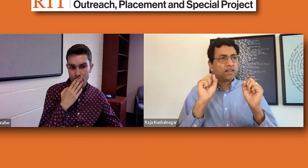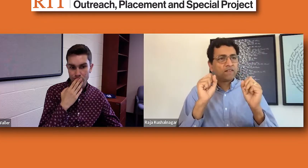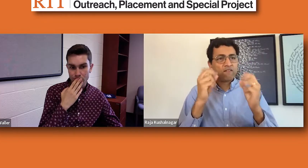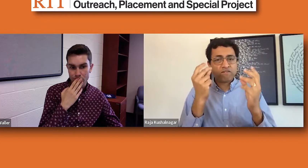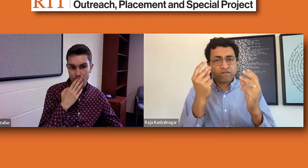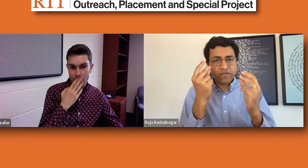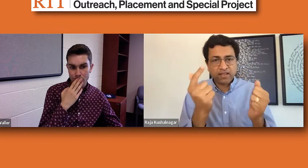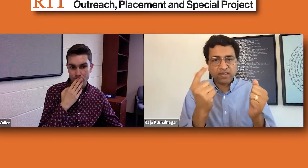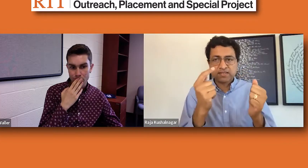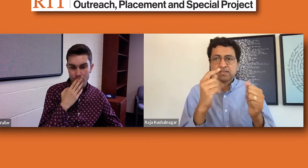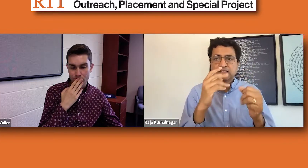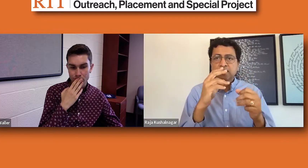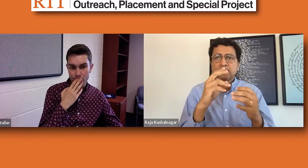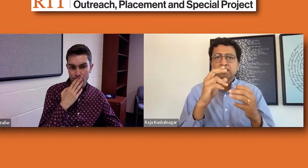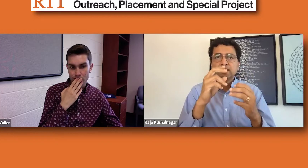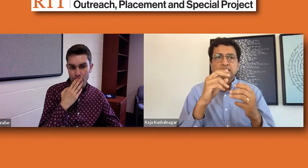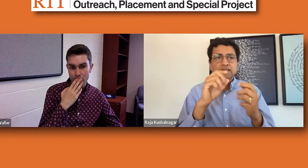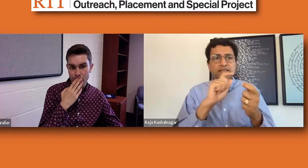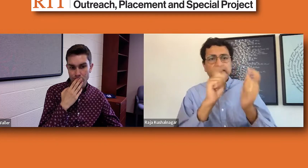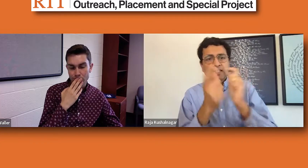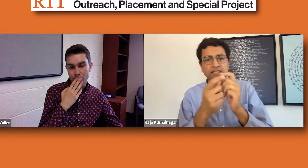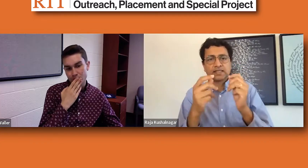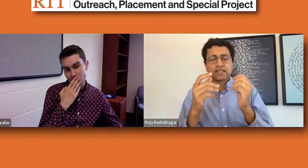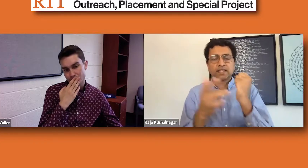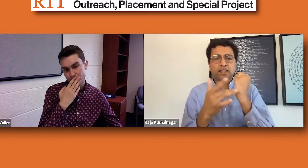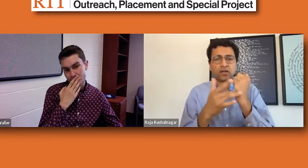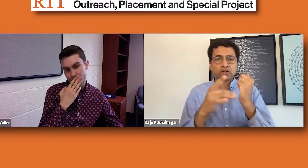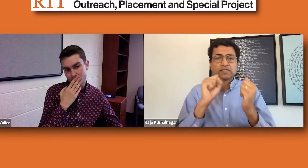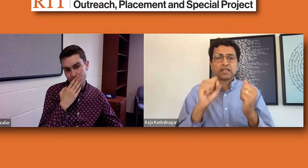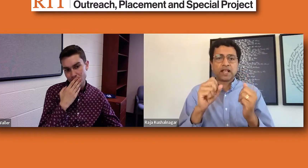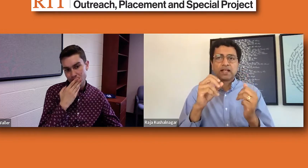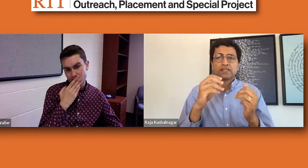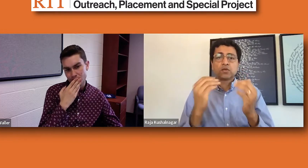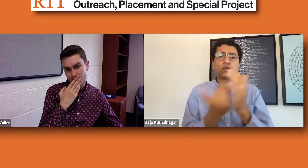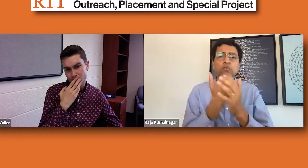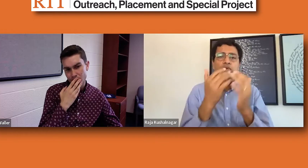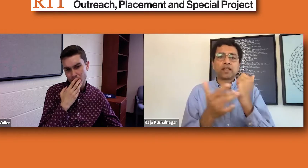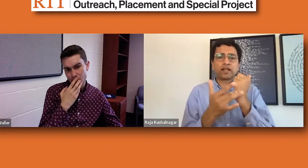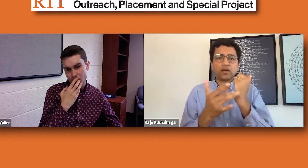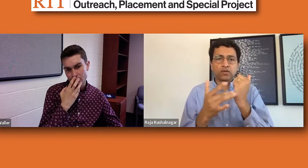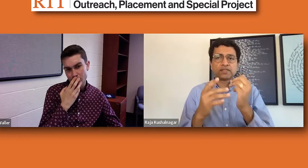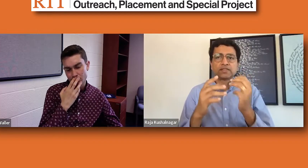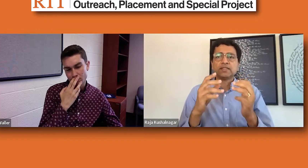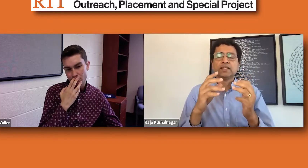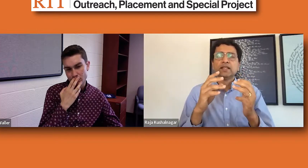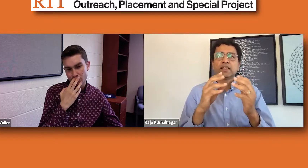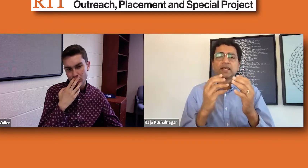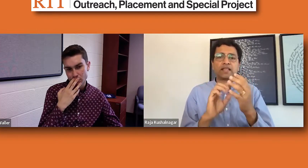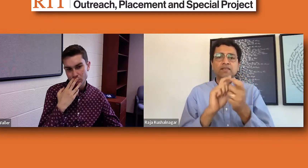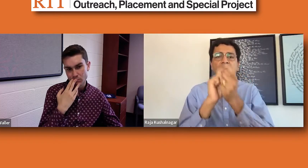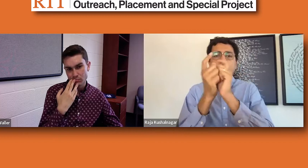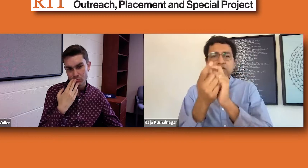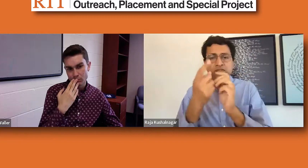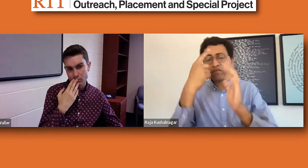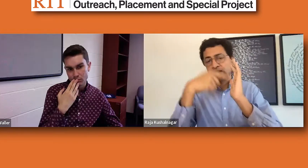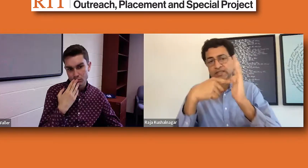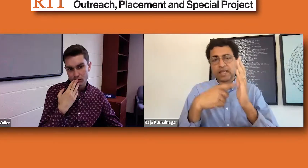collaboration, we know technology changes and evolves very rapidly.